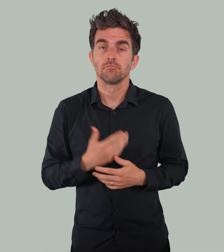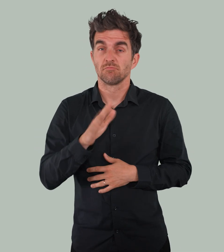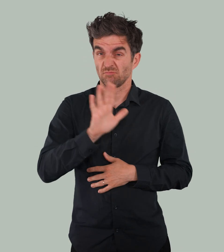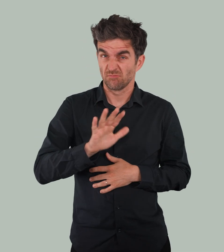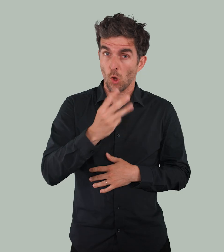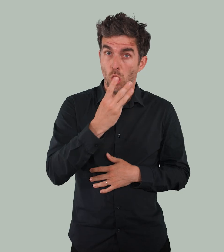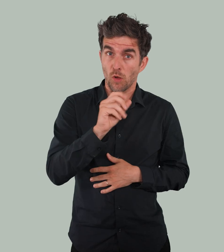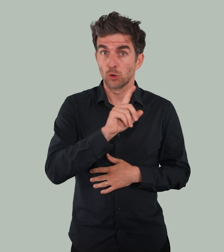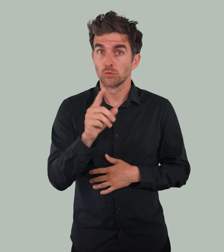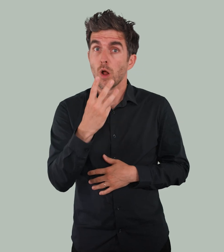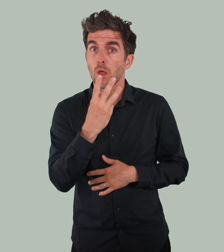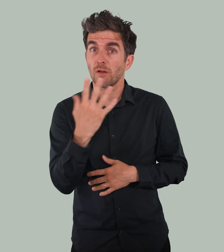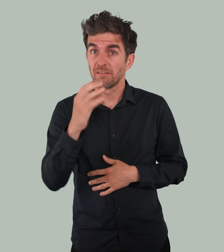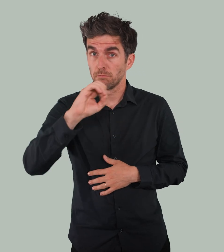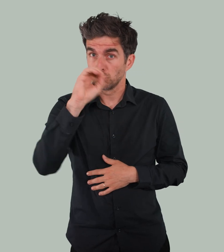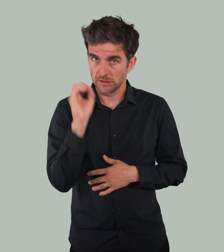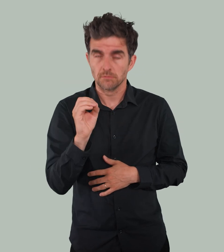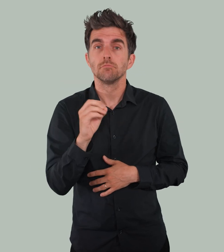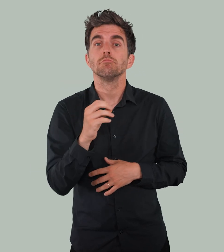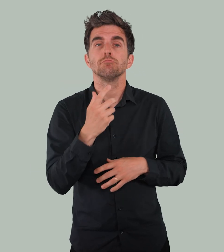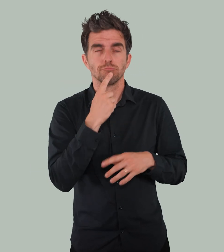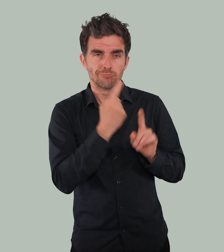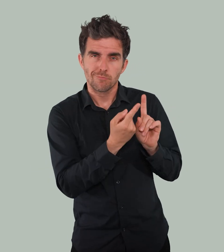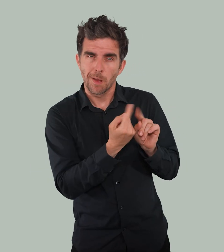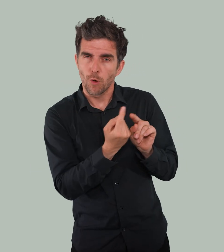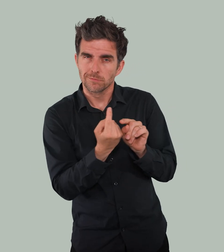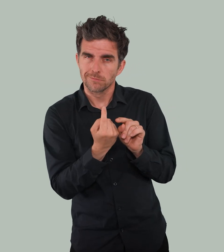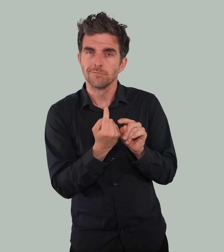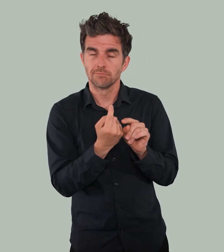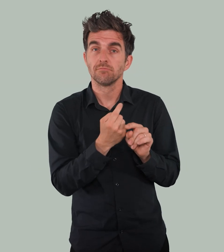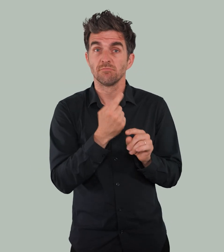Around 30-35% of responses refer to decisions being